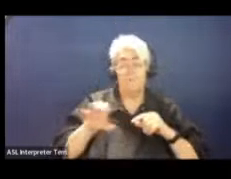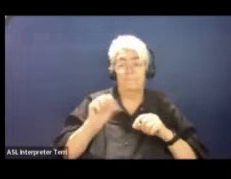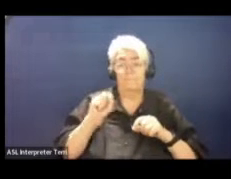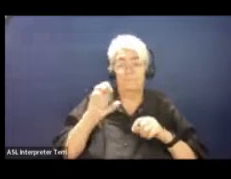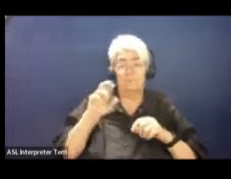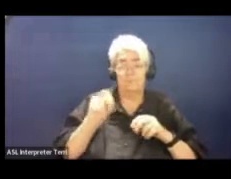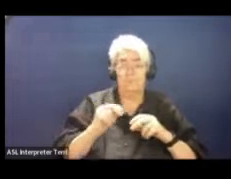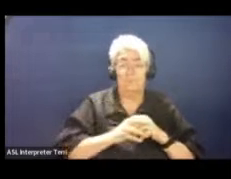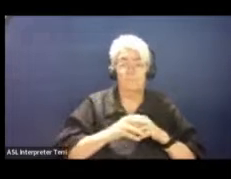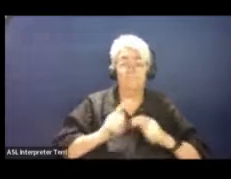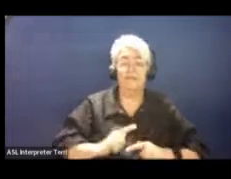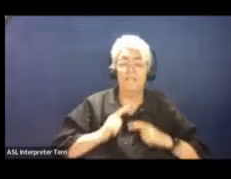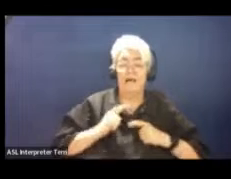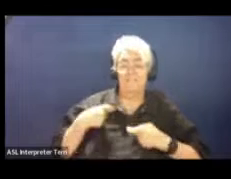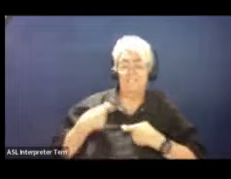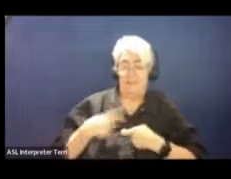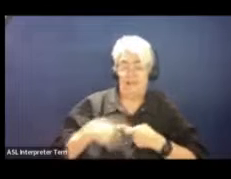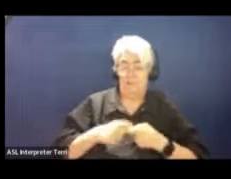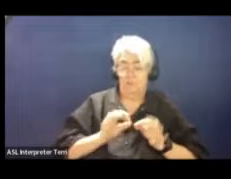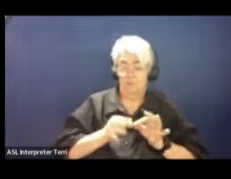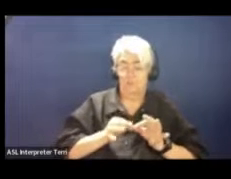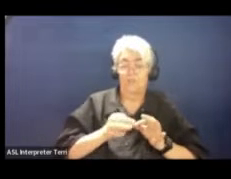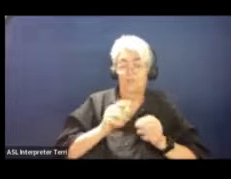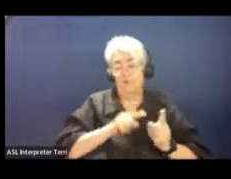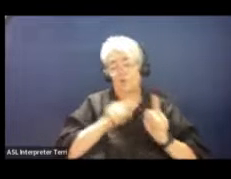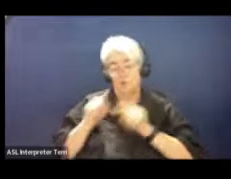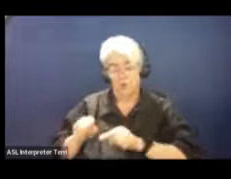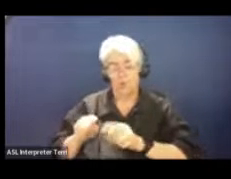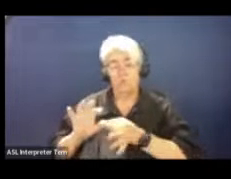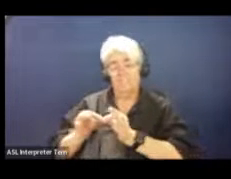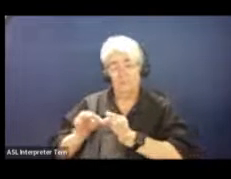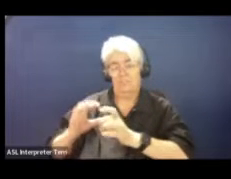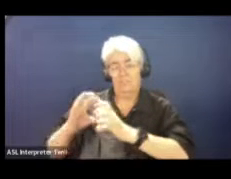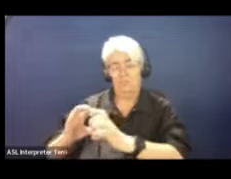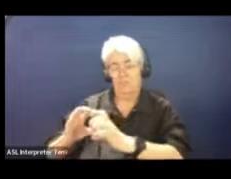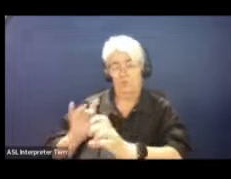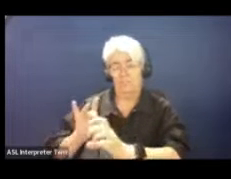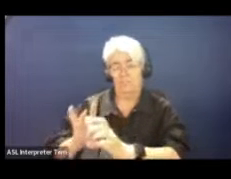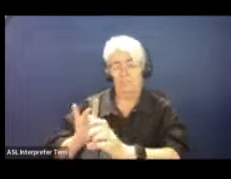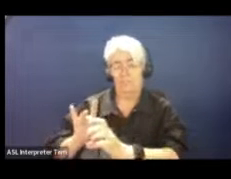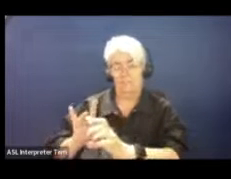Spanish interpretation can be accessed by clicking the interpretation button at the bottom of your zoom screen. It's